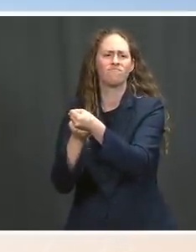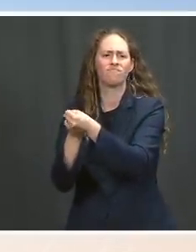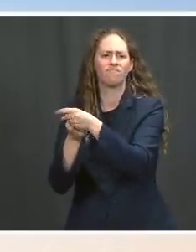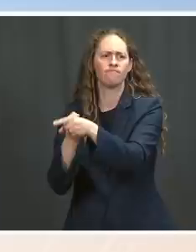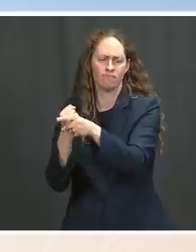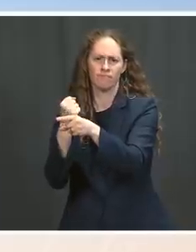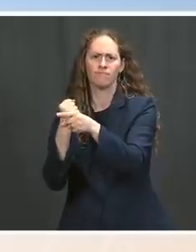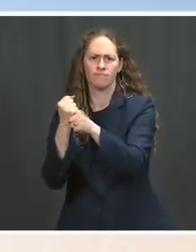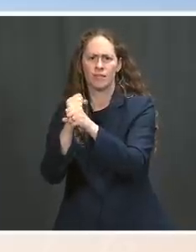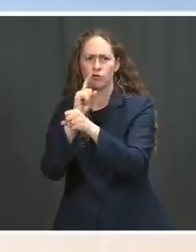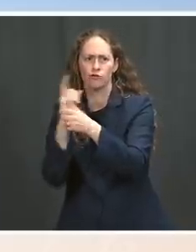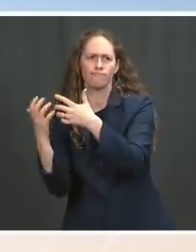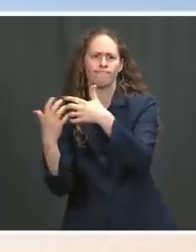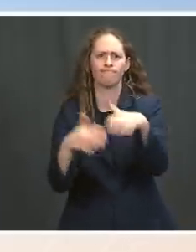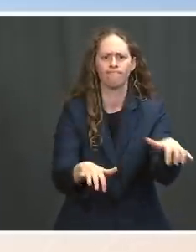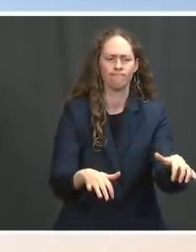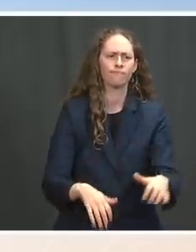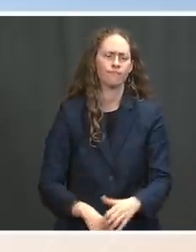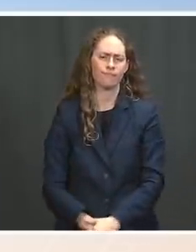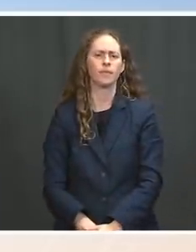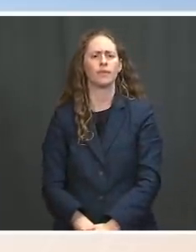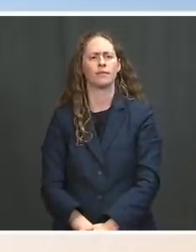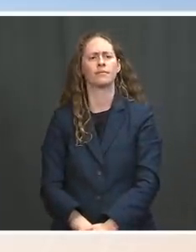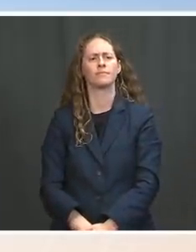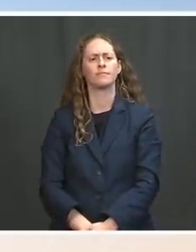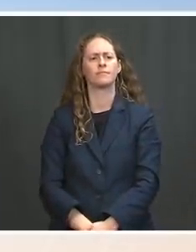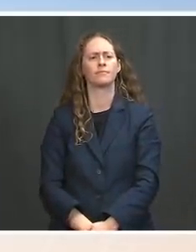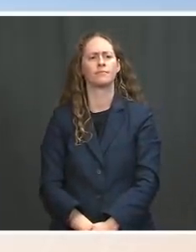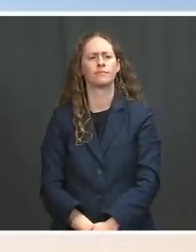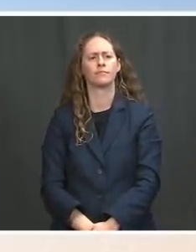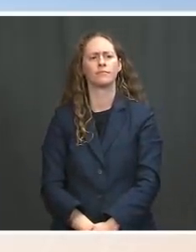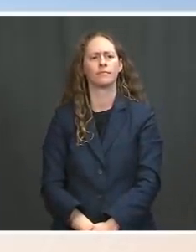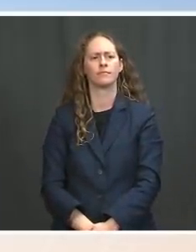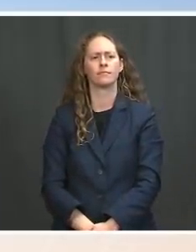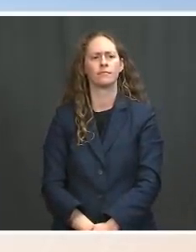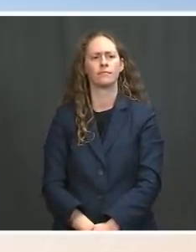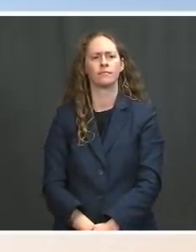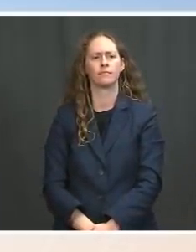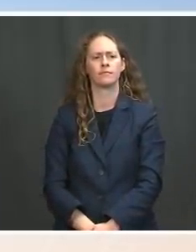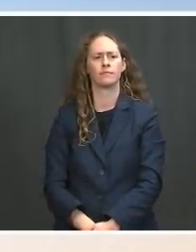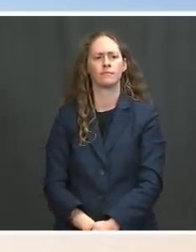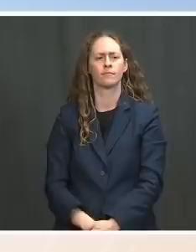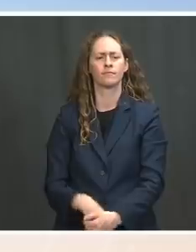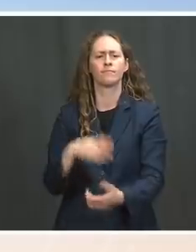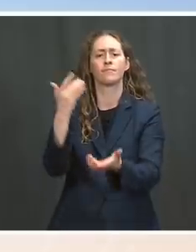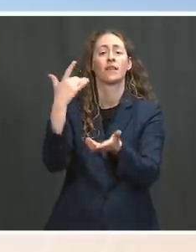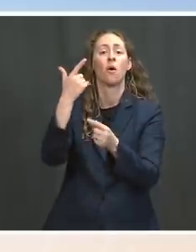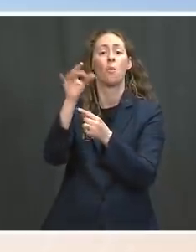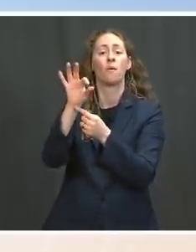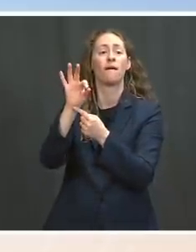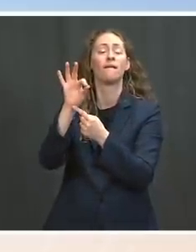as well as reformulated gasoline. While the waiver alone will not resolve the supply situation,